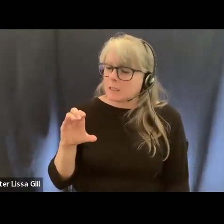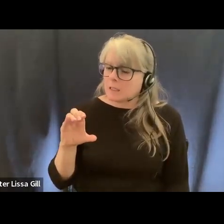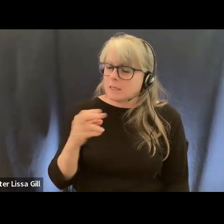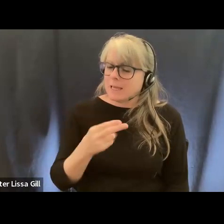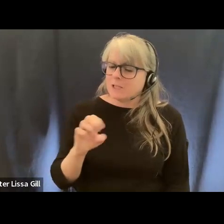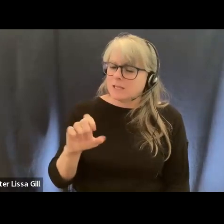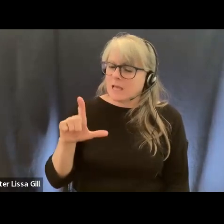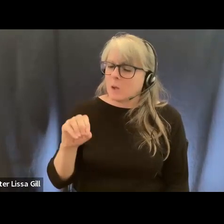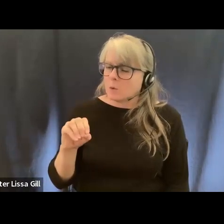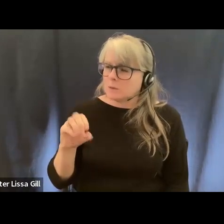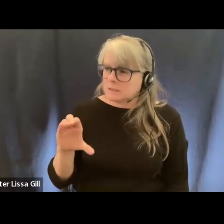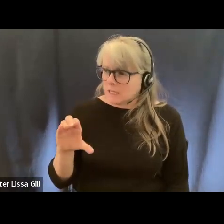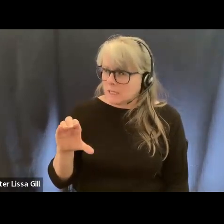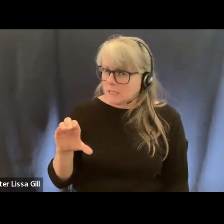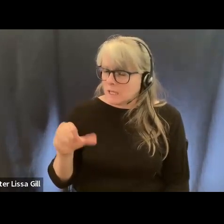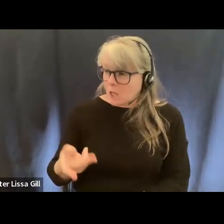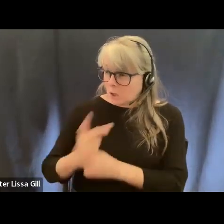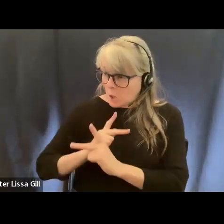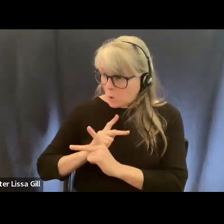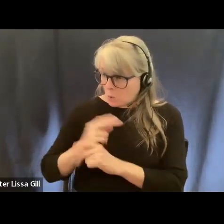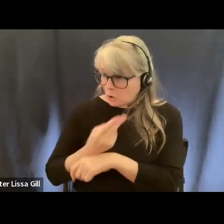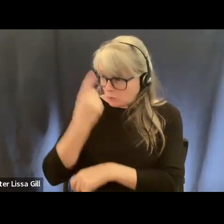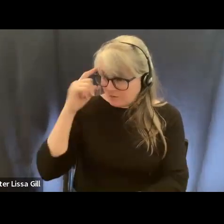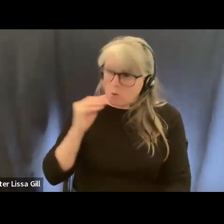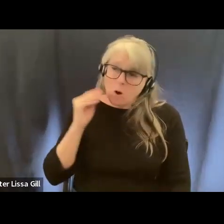Right. We have another question. Can. Helock, seems like an acronym, AG L OC, own be used for home modifications.